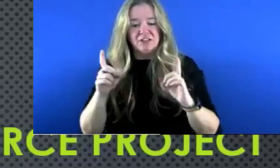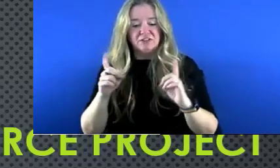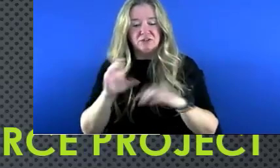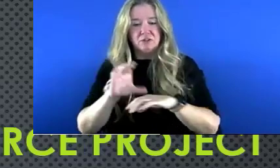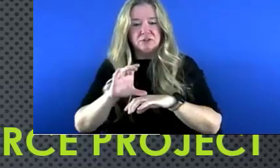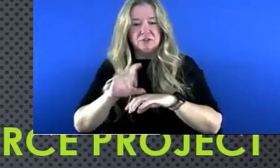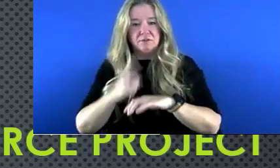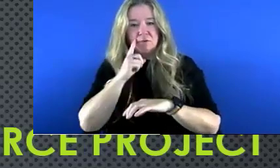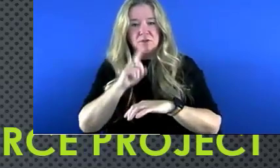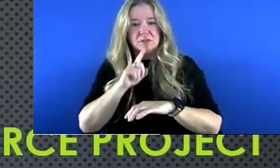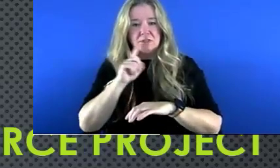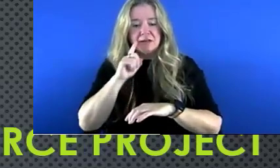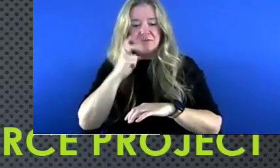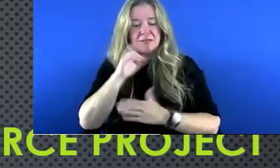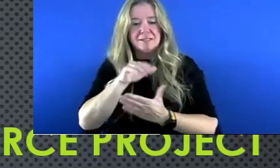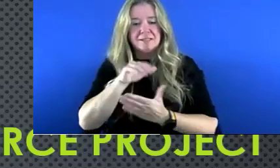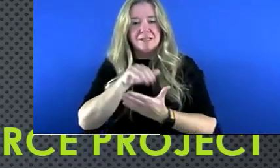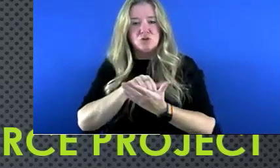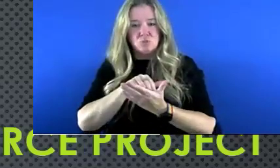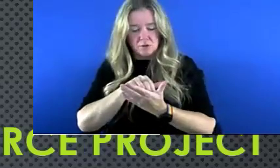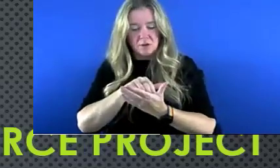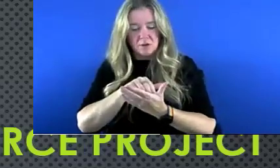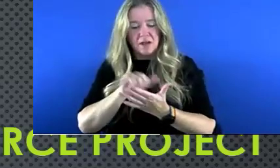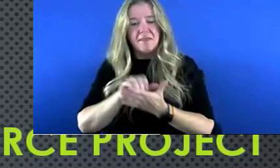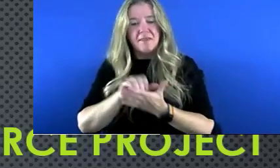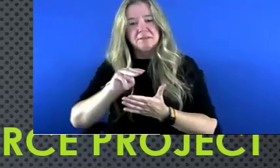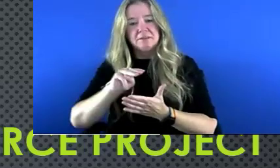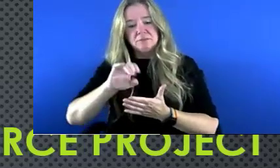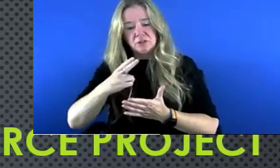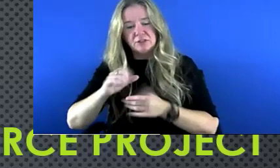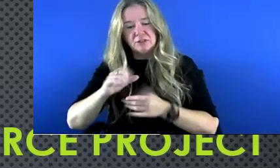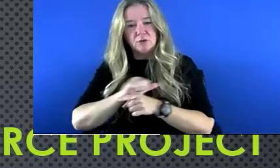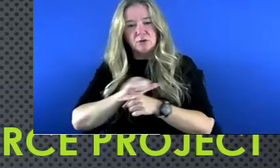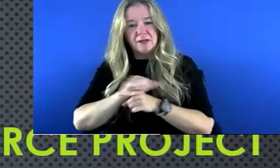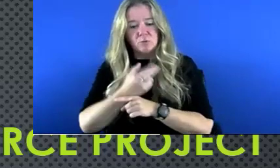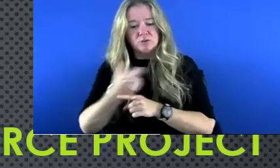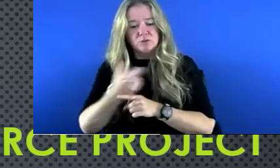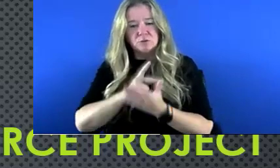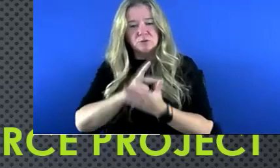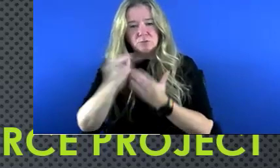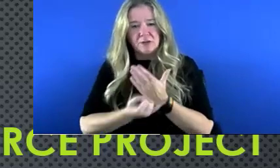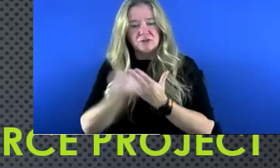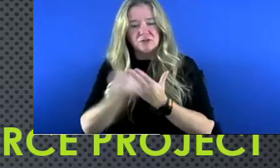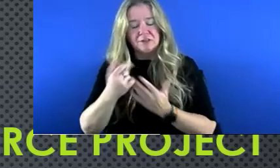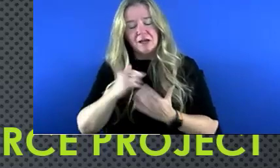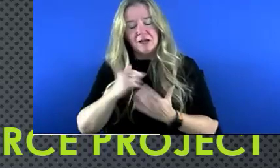for DeafBlind Central, Michigan's Training and Resource Project. And I'm really pleased today